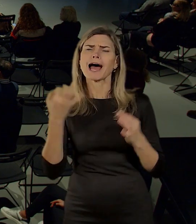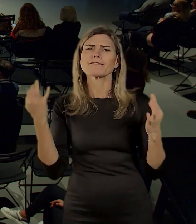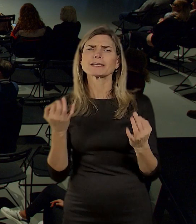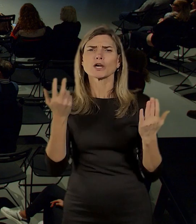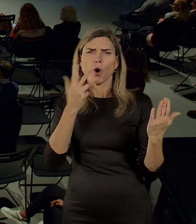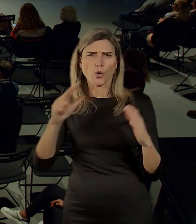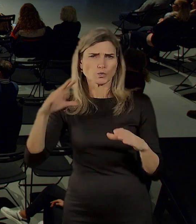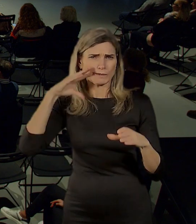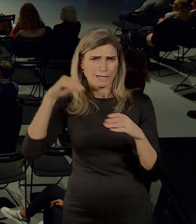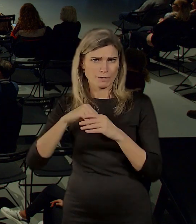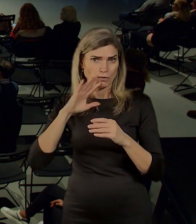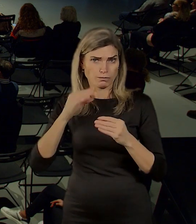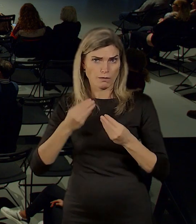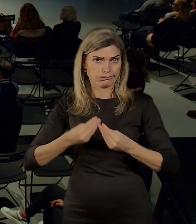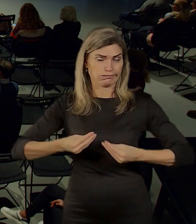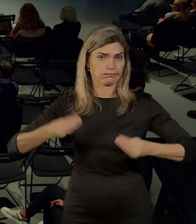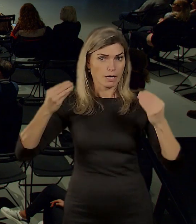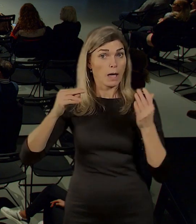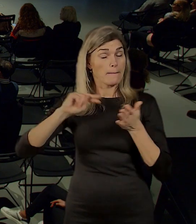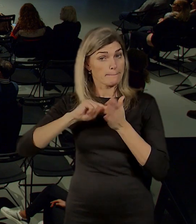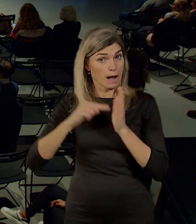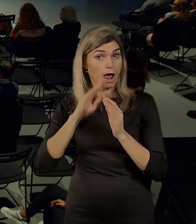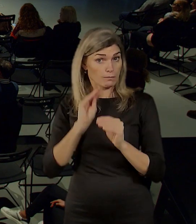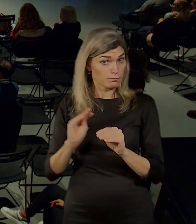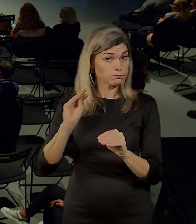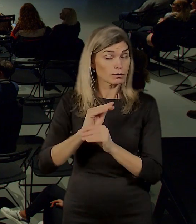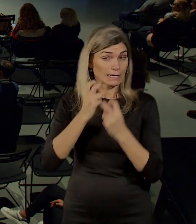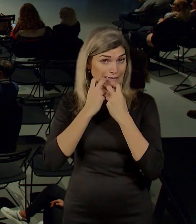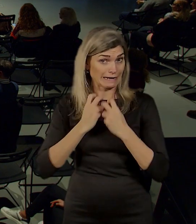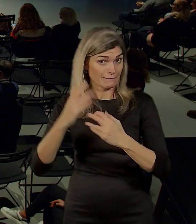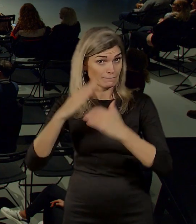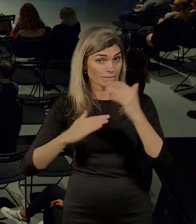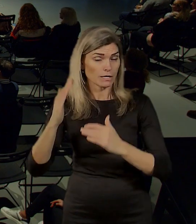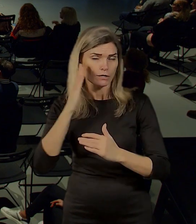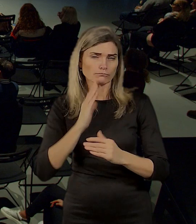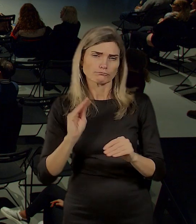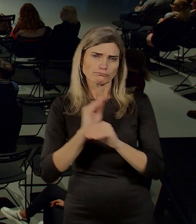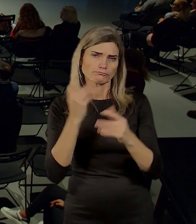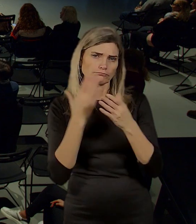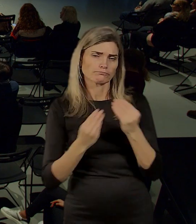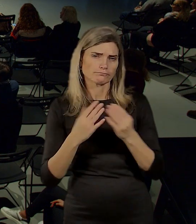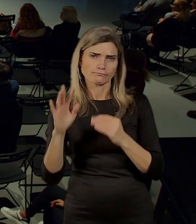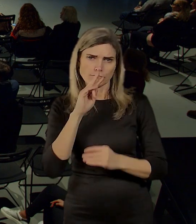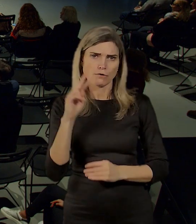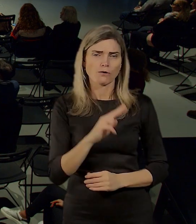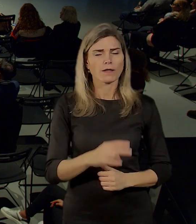gave Skanska permission to do it by approving the reconstruction of Komořanská.